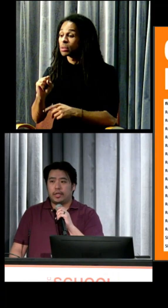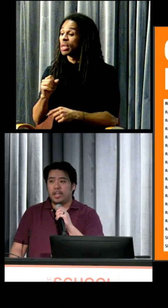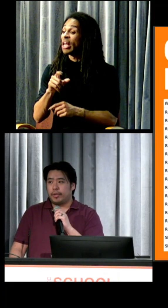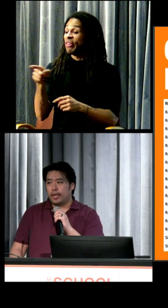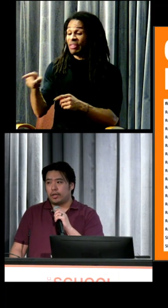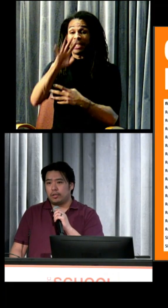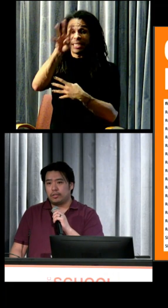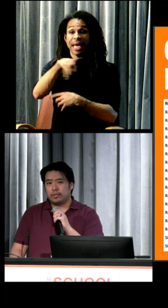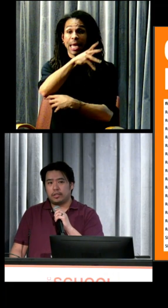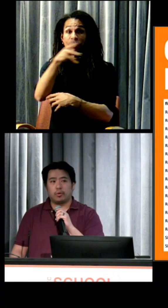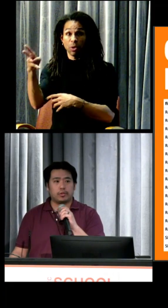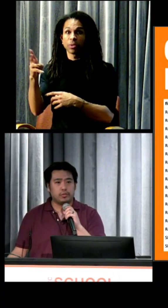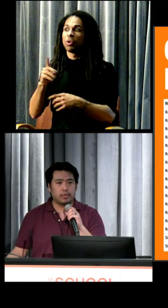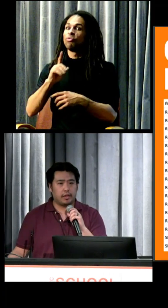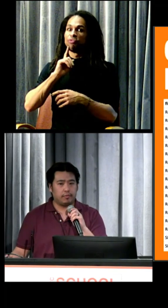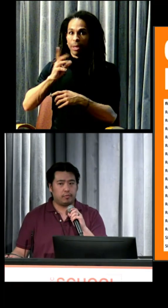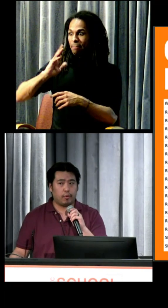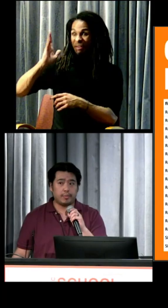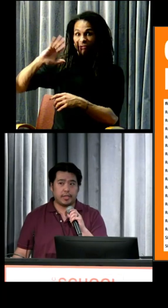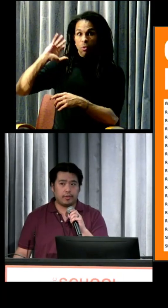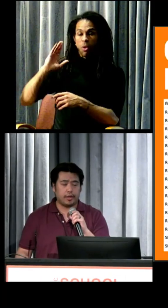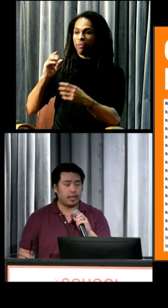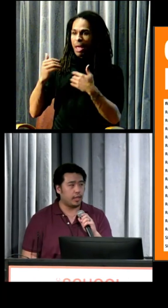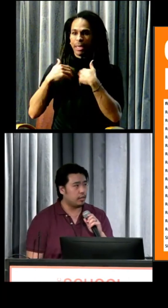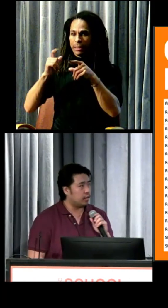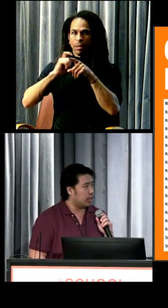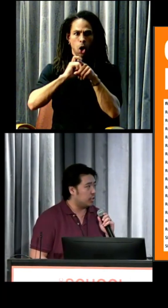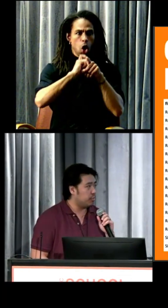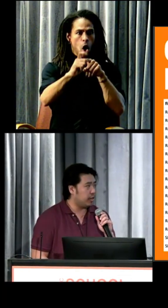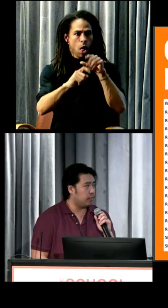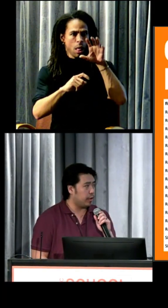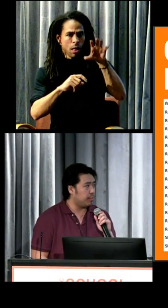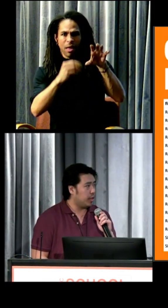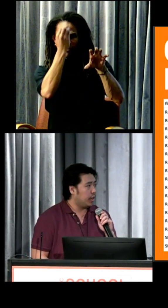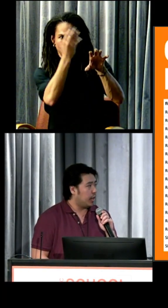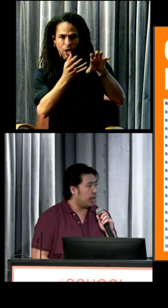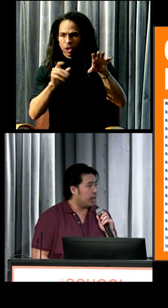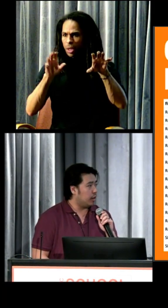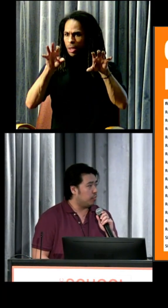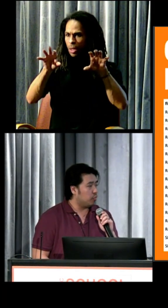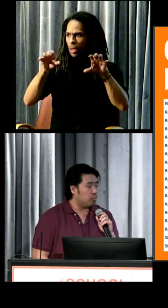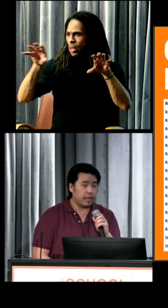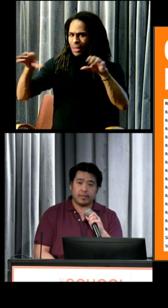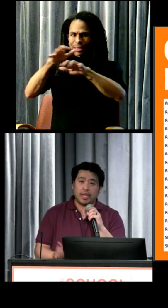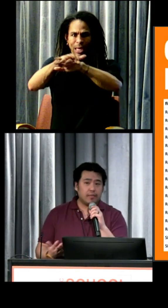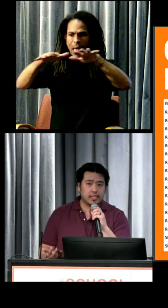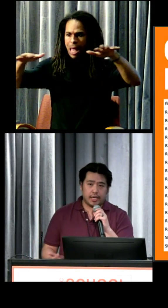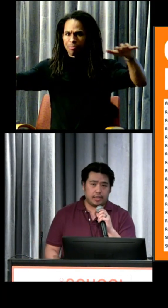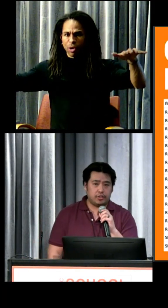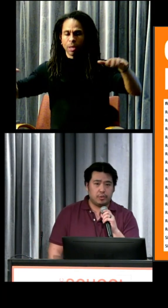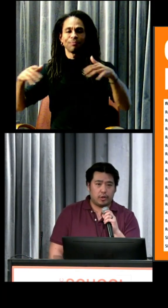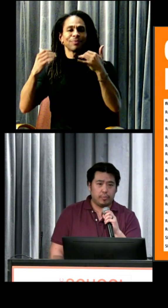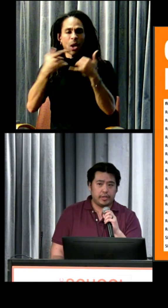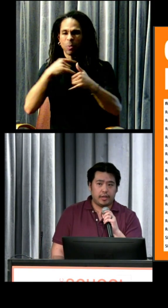Senator Gonzalez earlier spoke about this, that process of taking data and forming those policy recommendations.